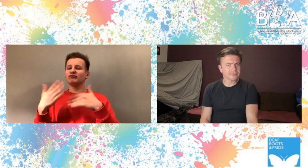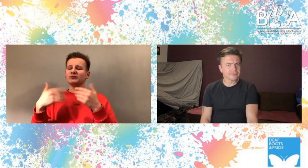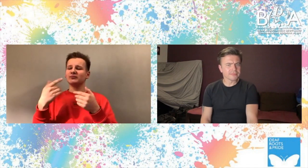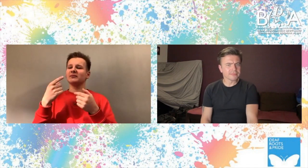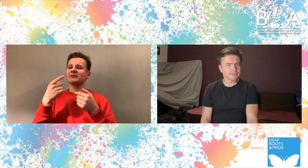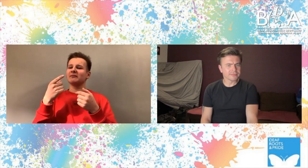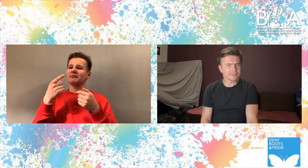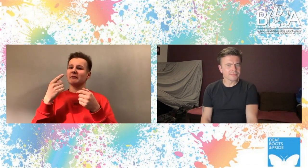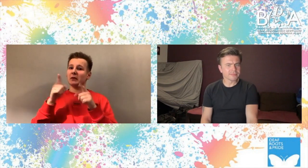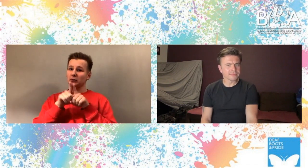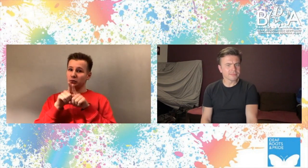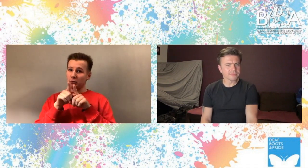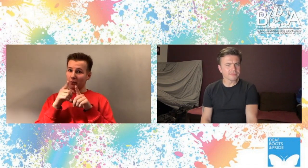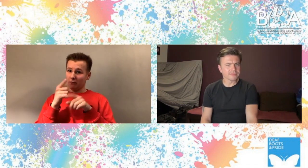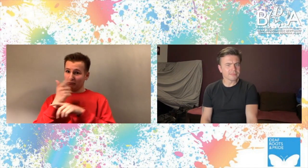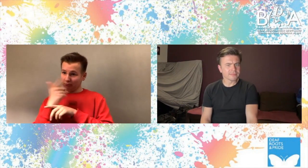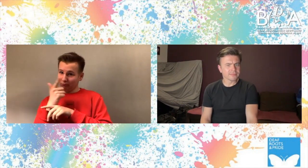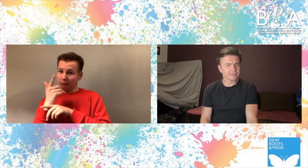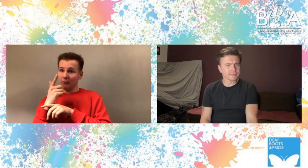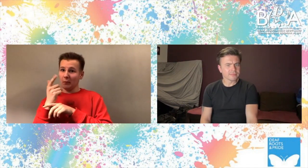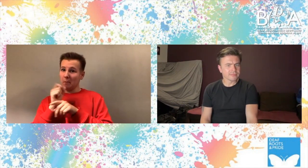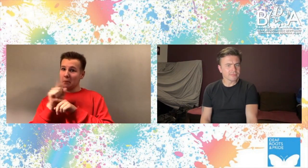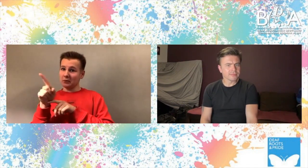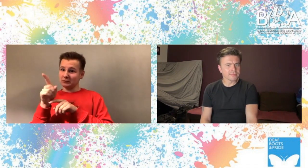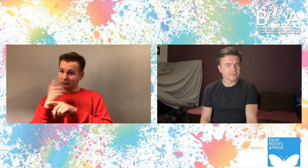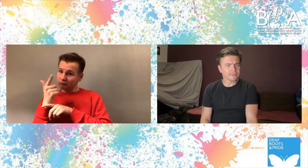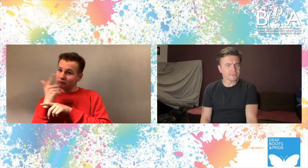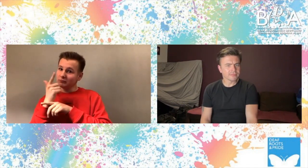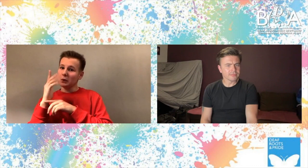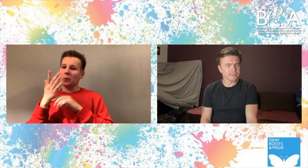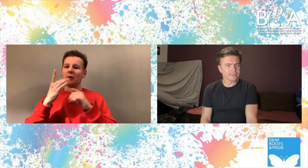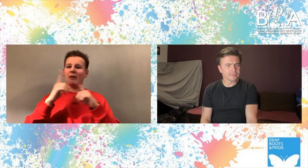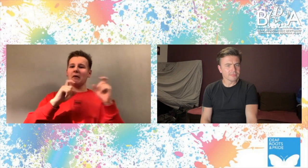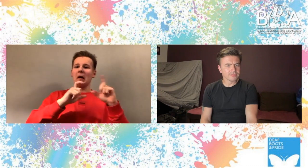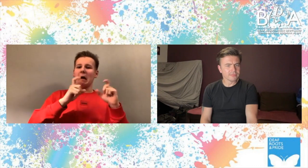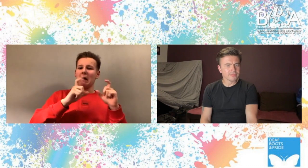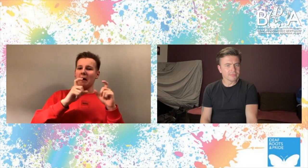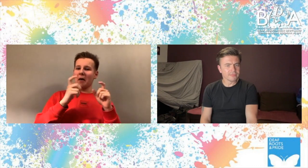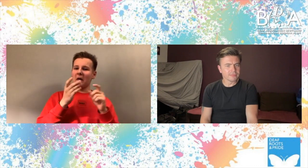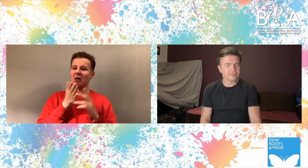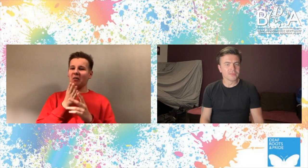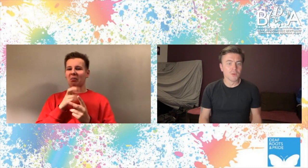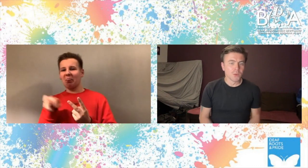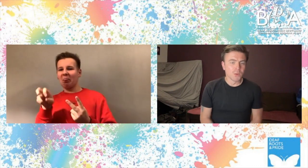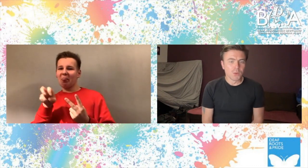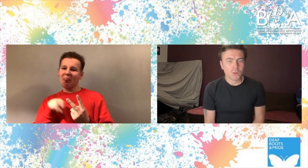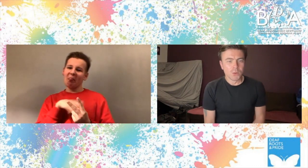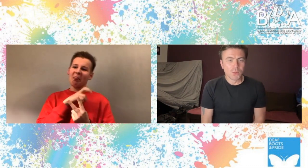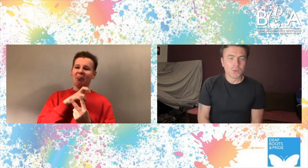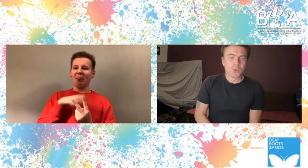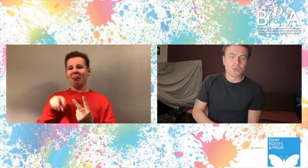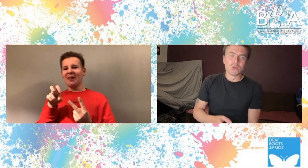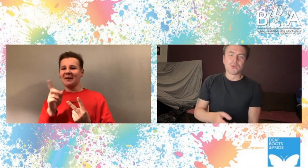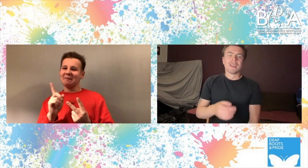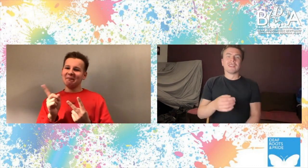about your daily business, do you film mostly or take photos, or do you switch between the two?